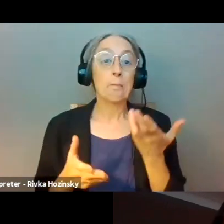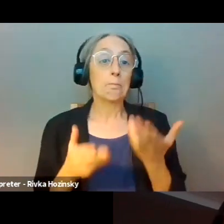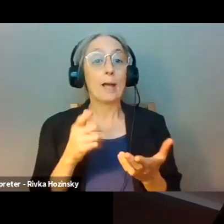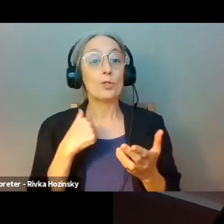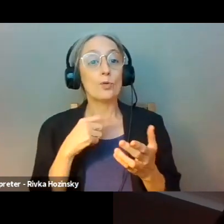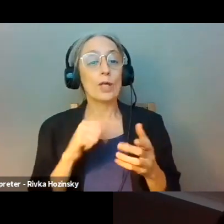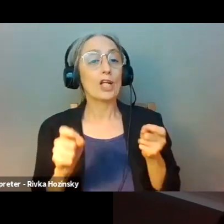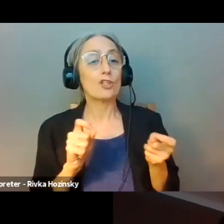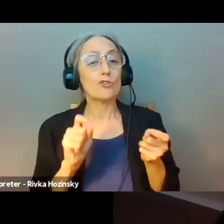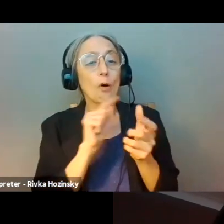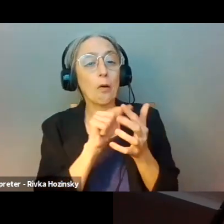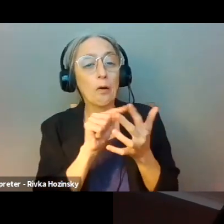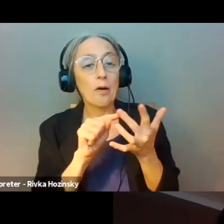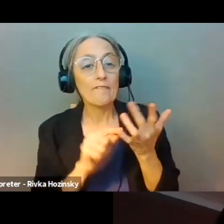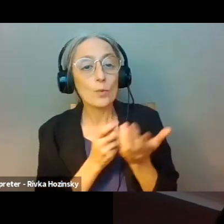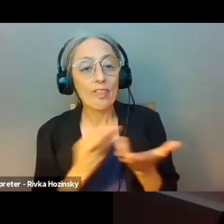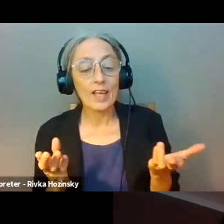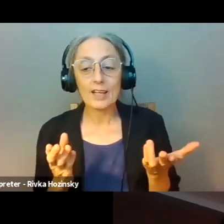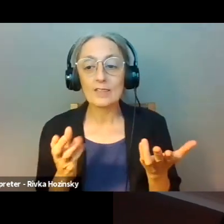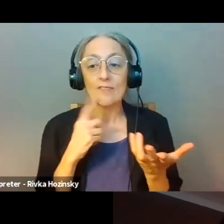in the process of, like, creating content?